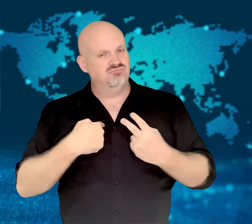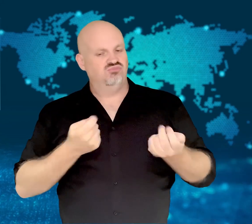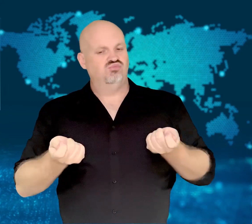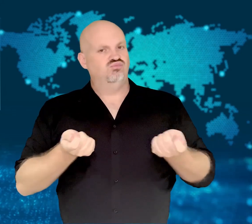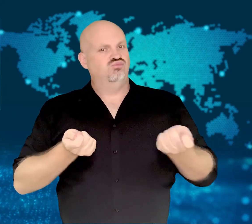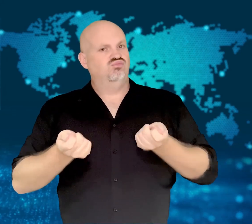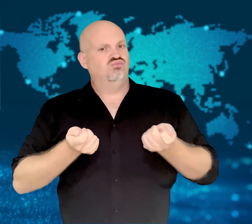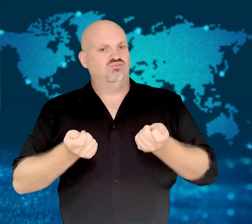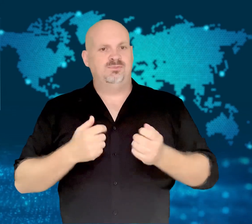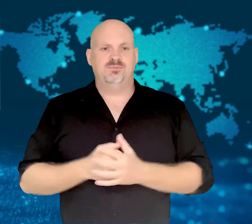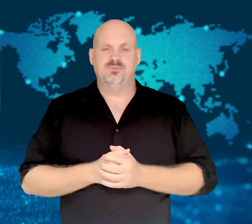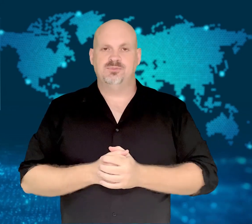internationally.